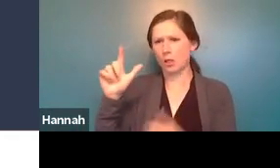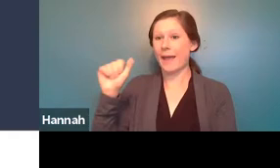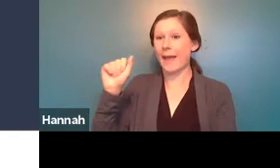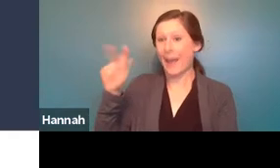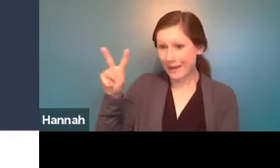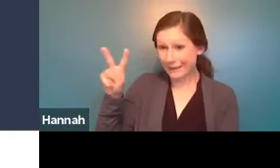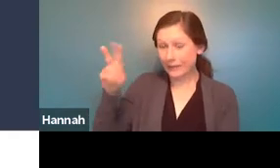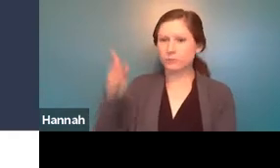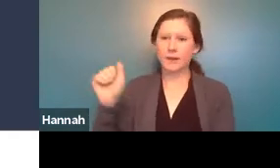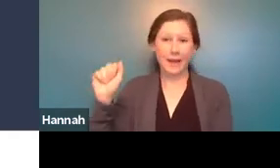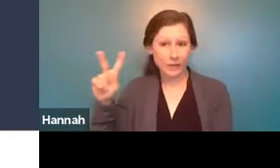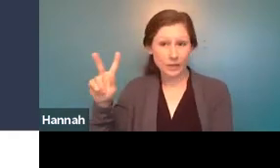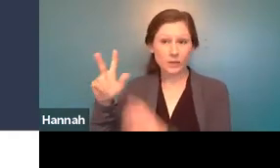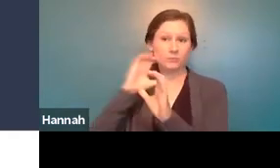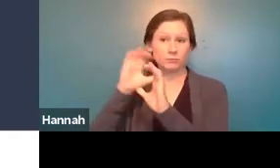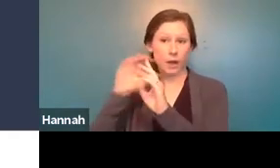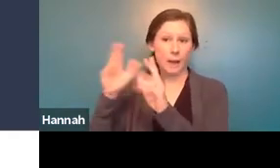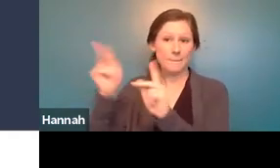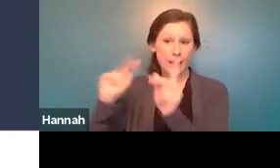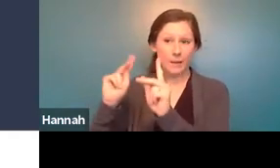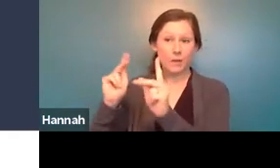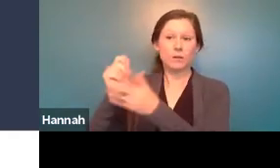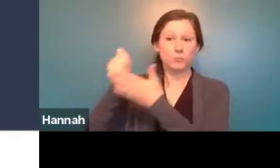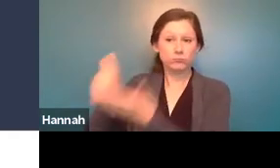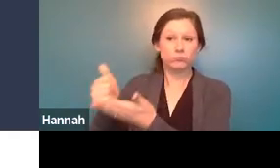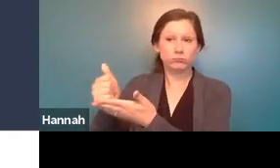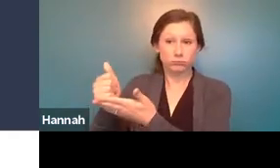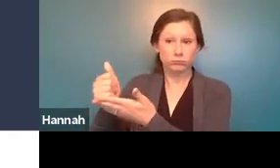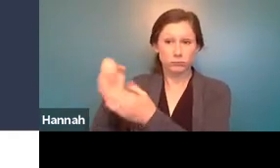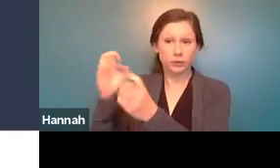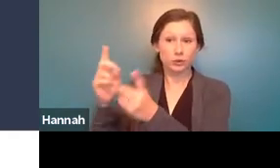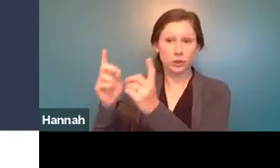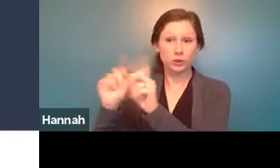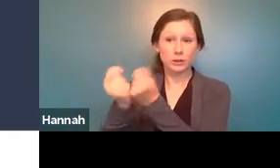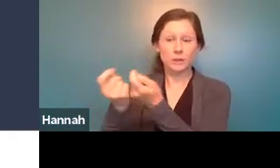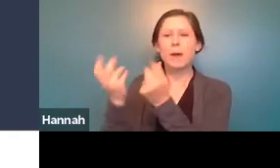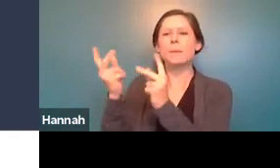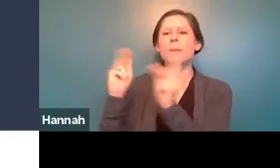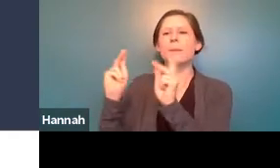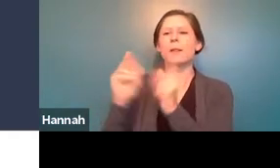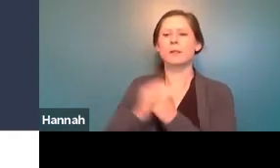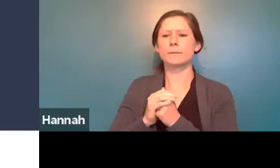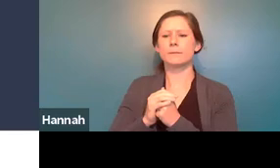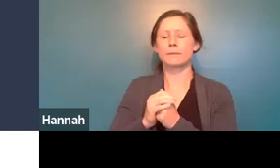communications people do you assisting the education team? team? Chris: That's an excellent question. And again, I'm going to wish I